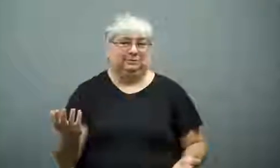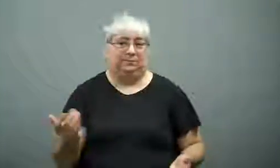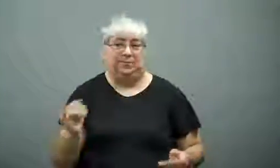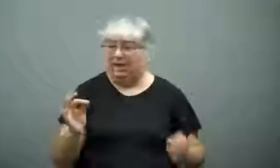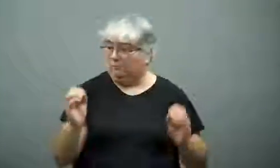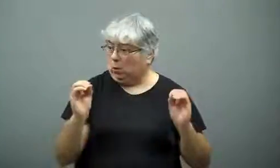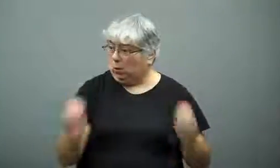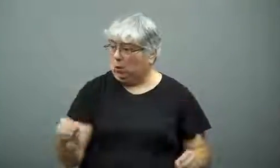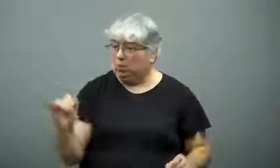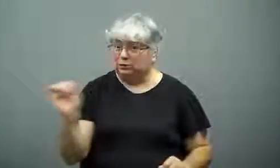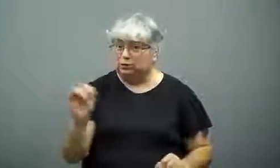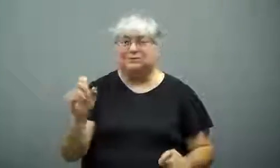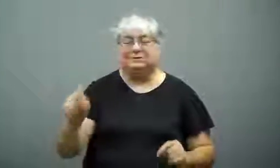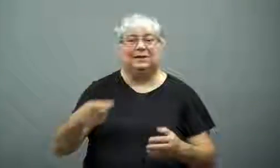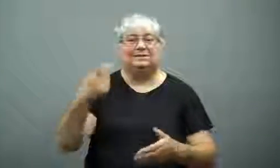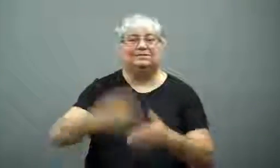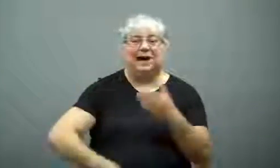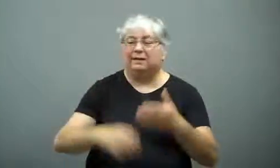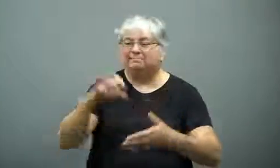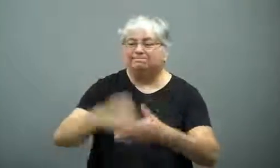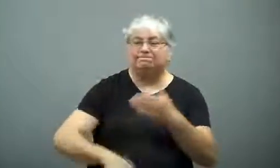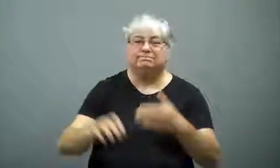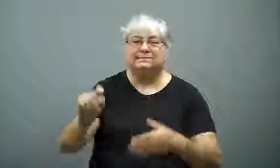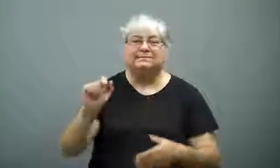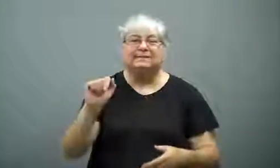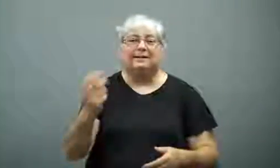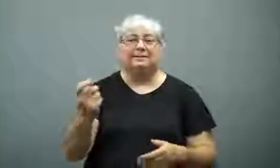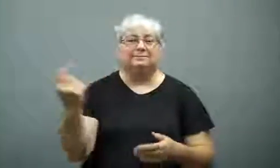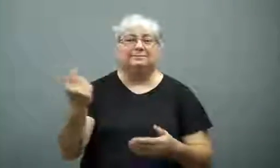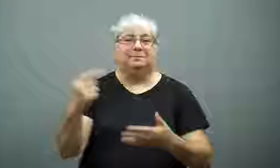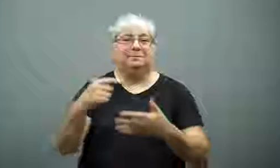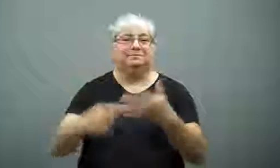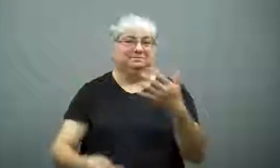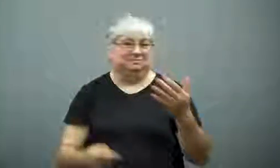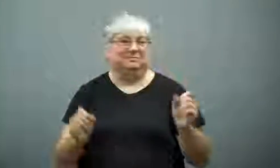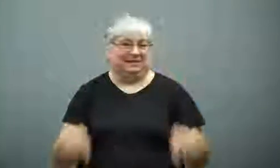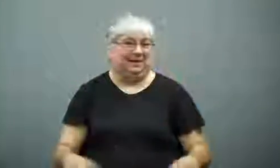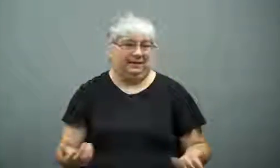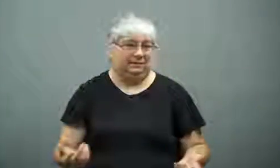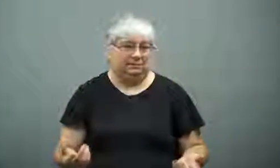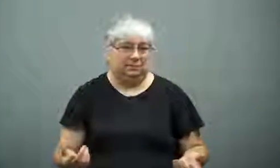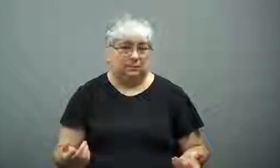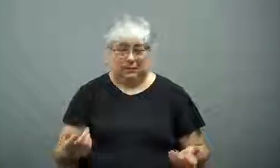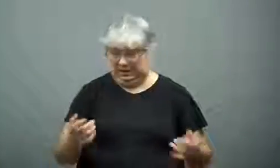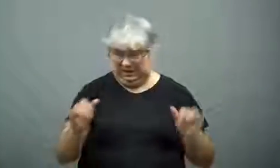If they don't have it, they can be fined and have it taken out of tax refunds.